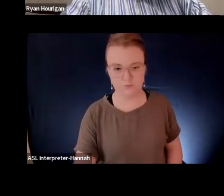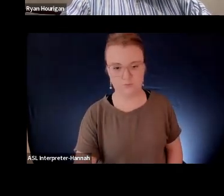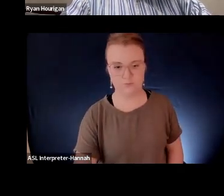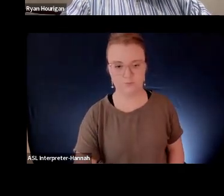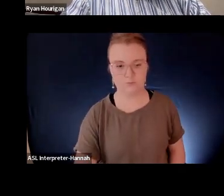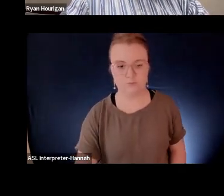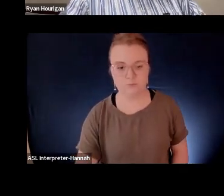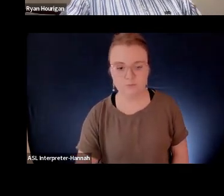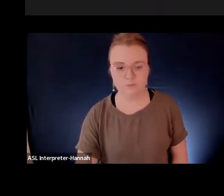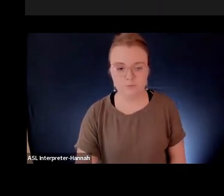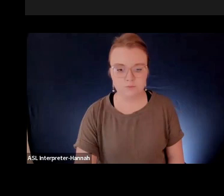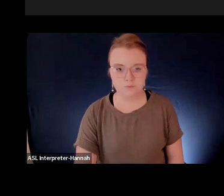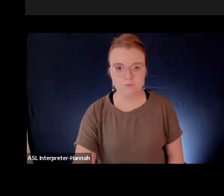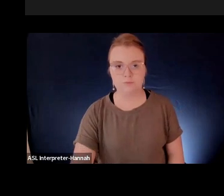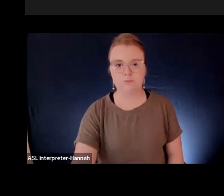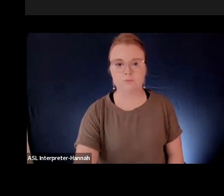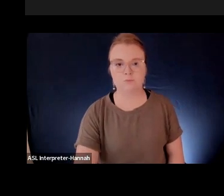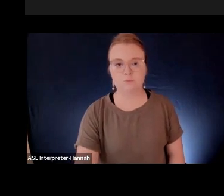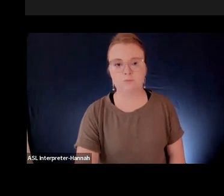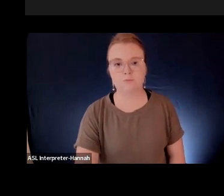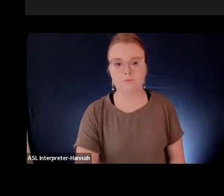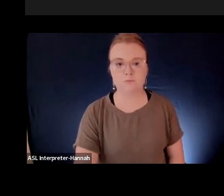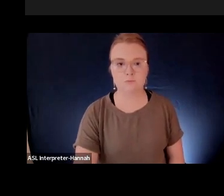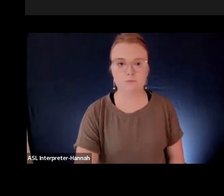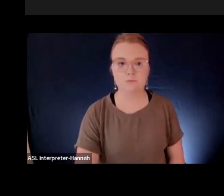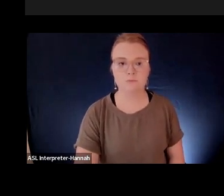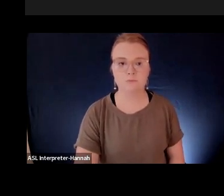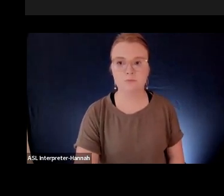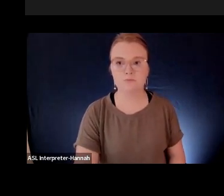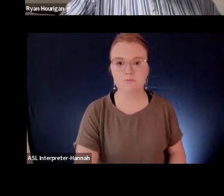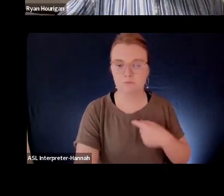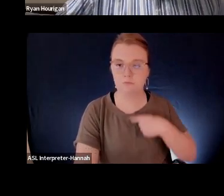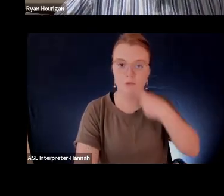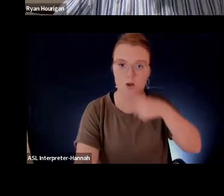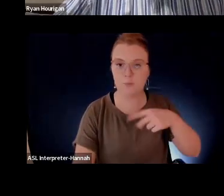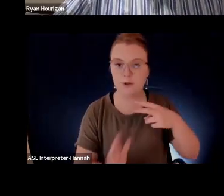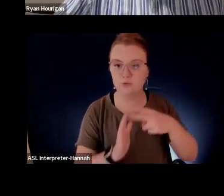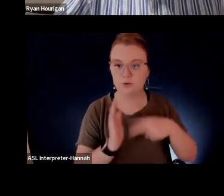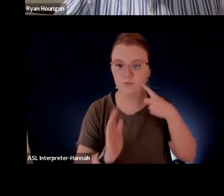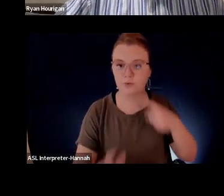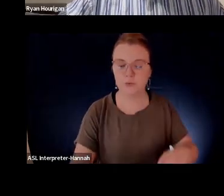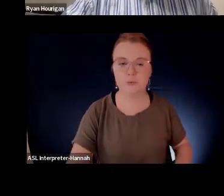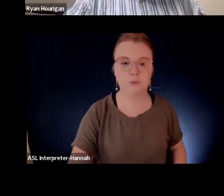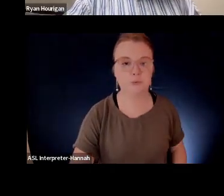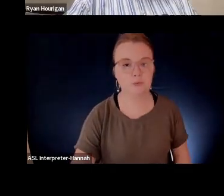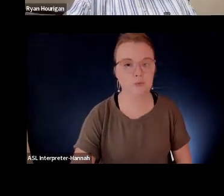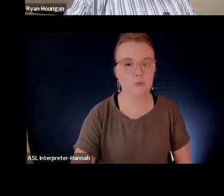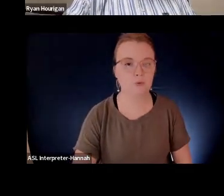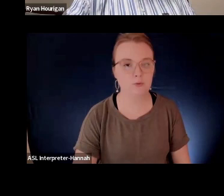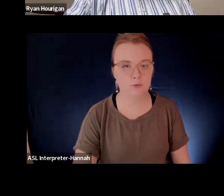Here we go. I can read 'em aloud as well. Oh you can? Okay. Yeah, that would be great. And I can go back to sharing my screen.